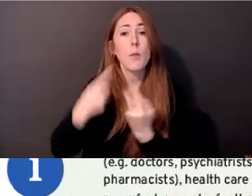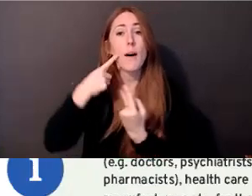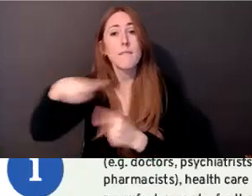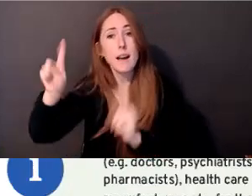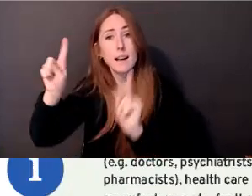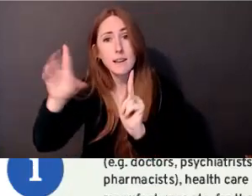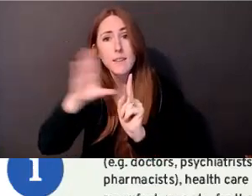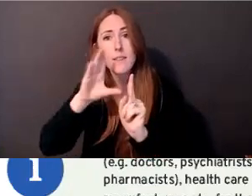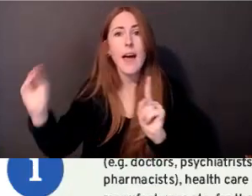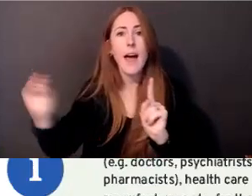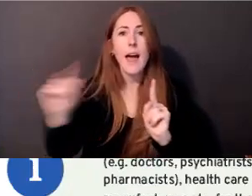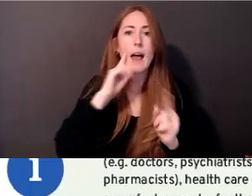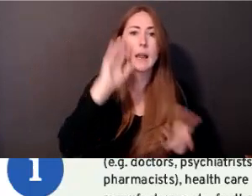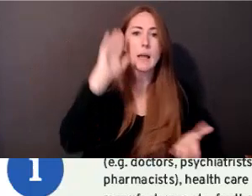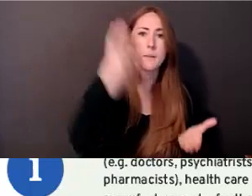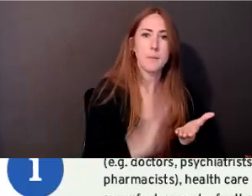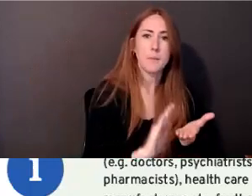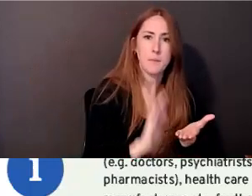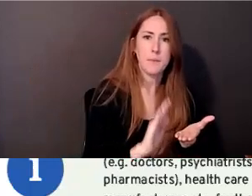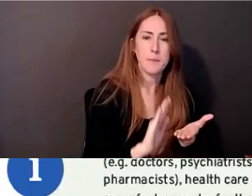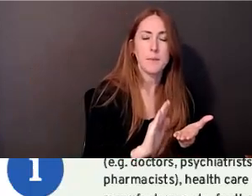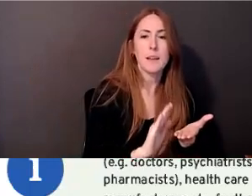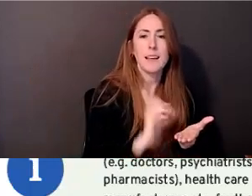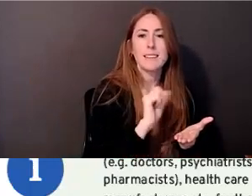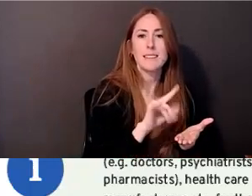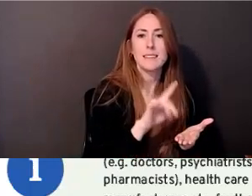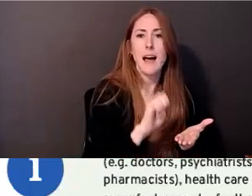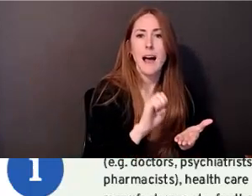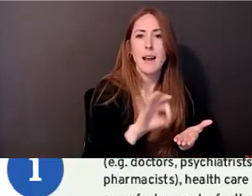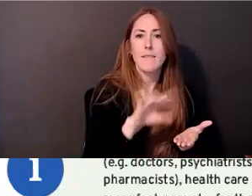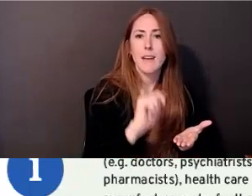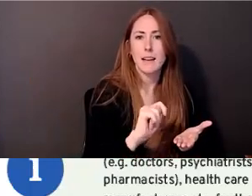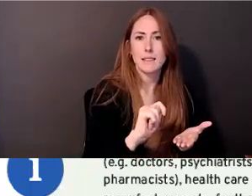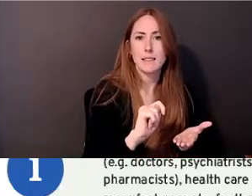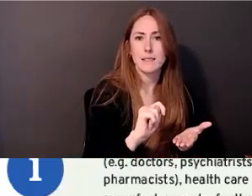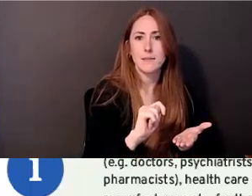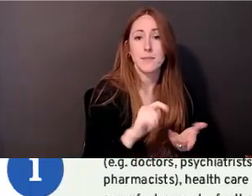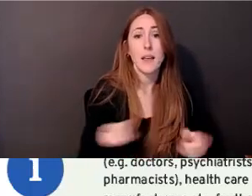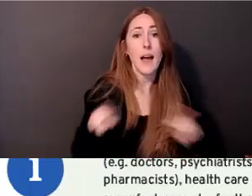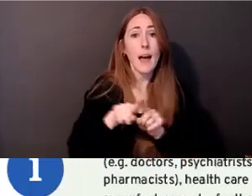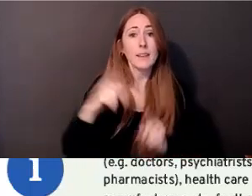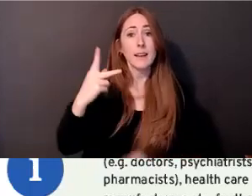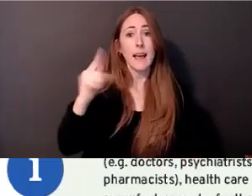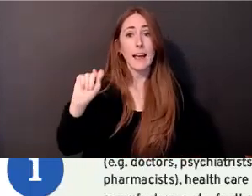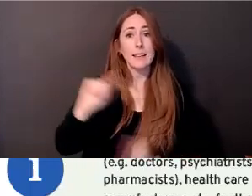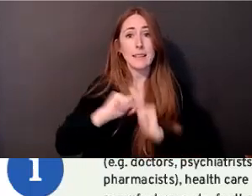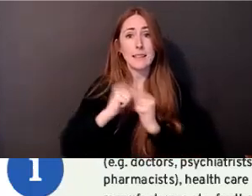We knew very early on as a KT team, that what was really important here